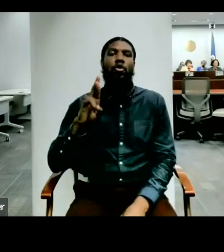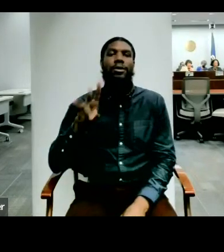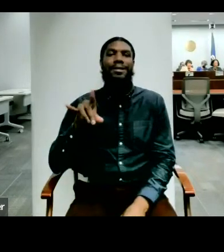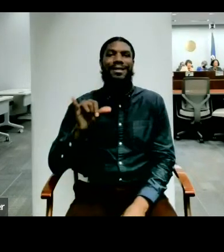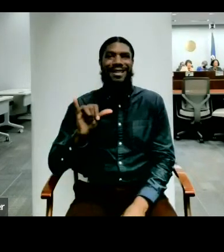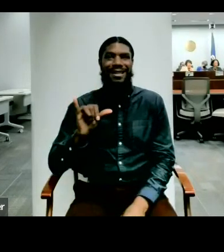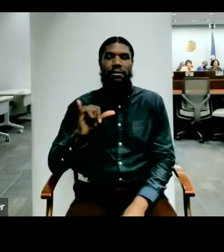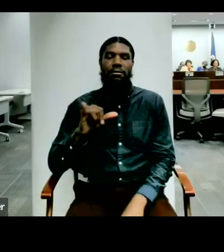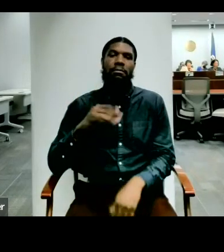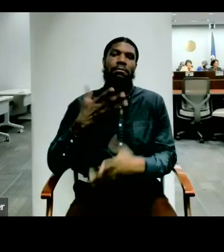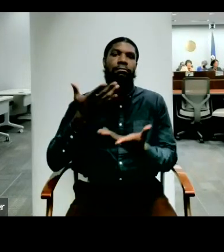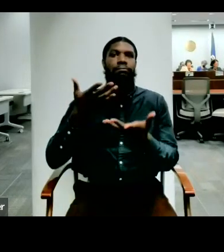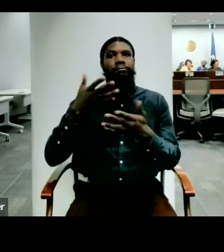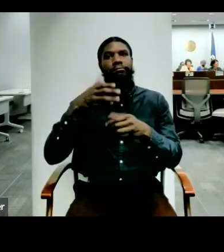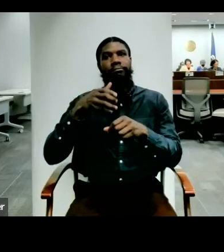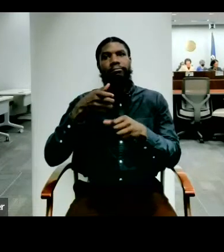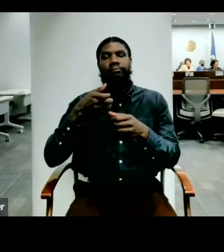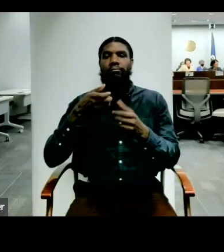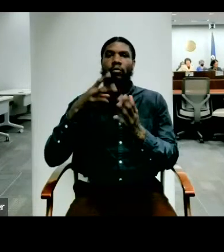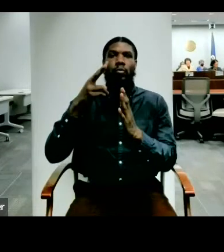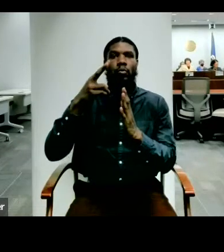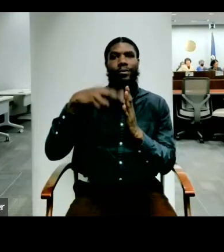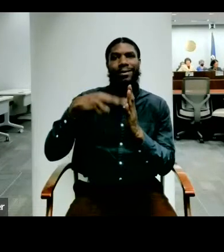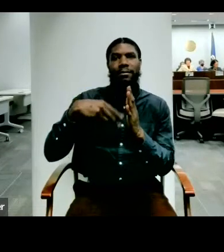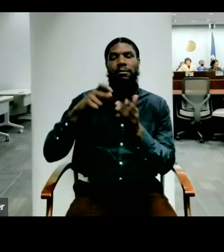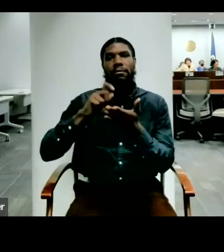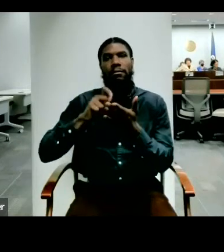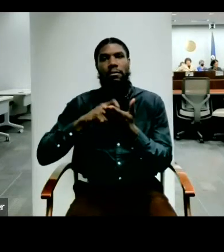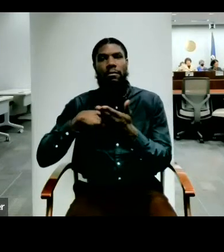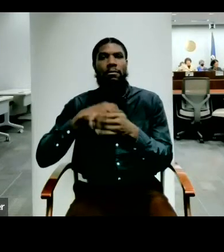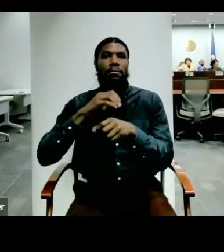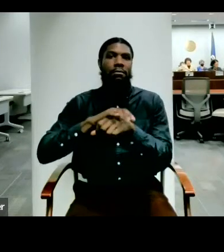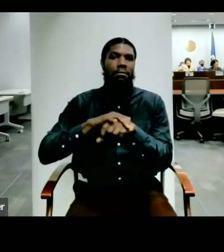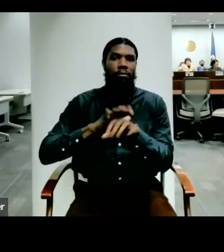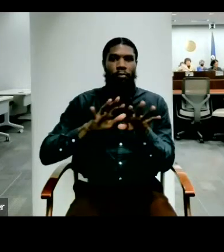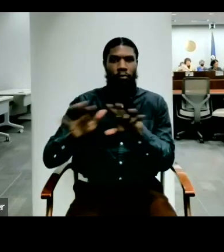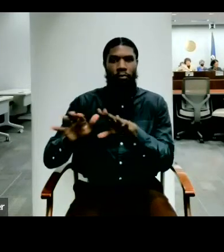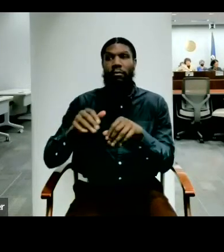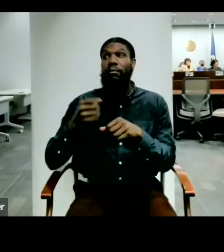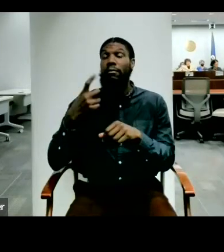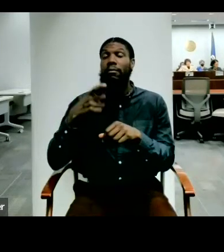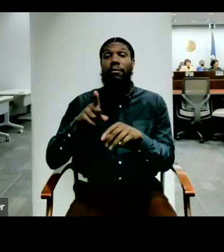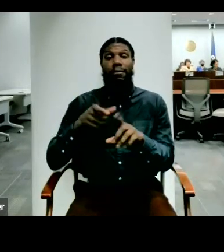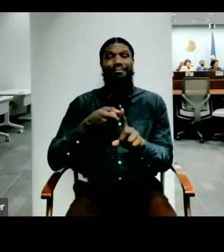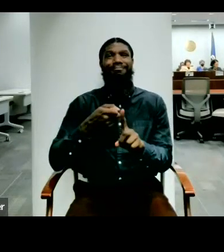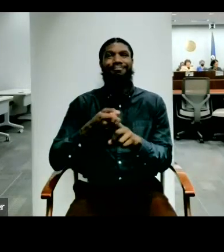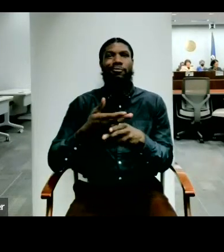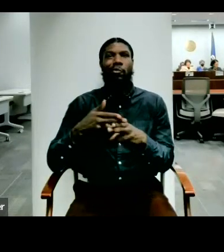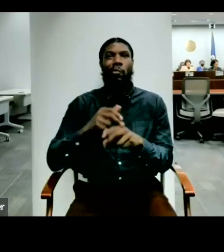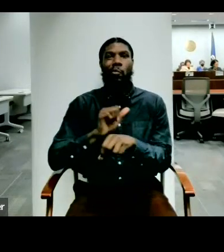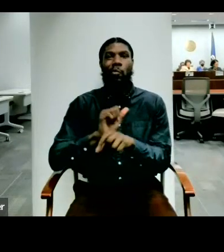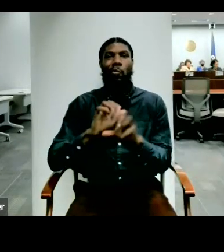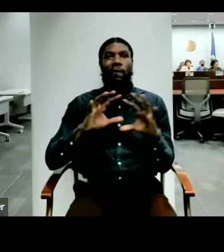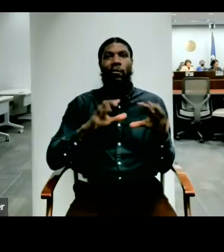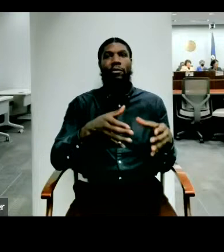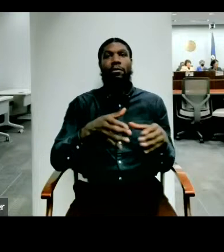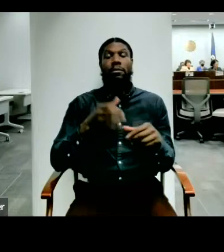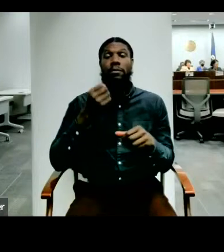and the extent to which issues of literacy impact the temporary workforce. So it is estimated that